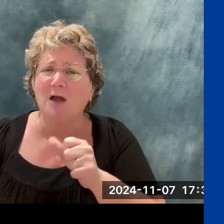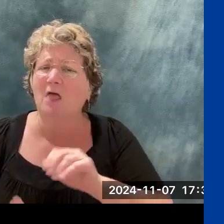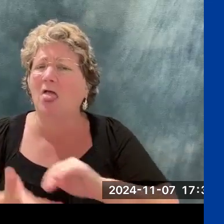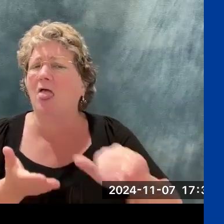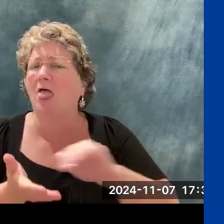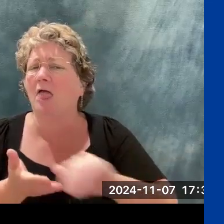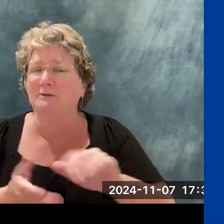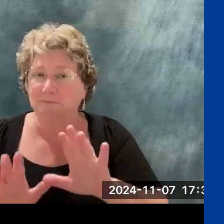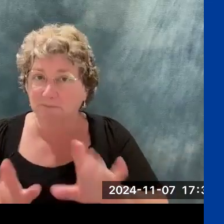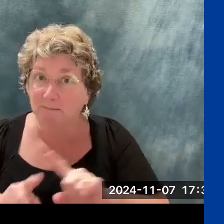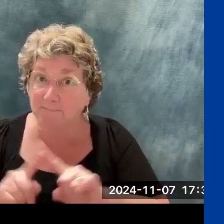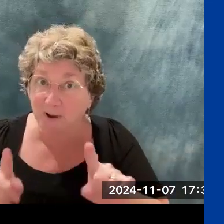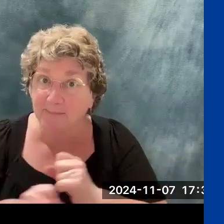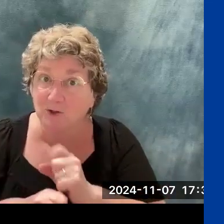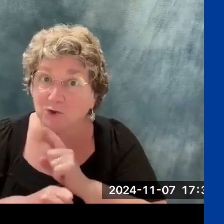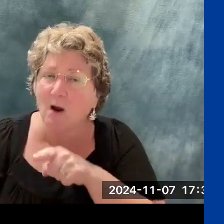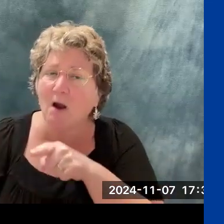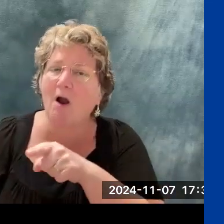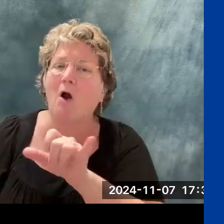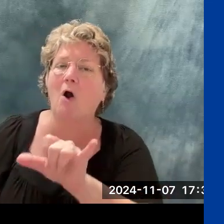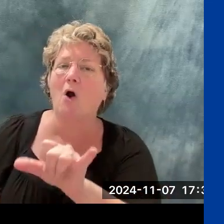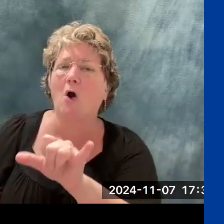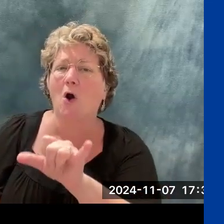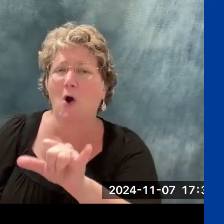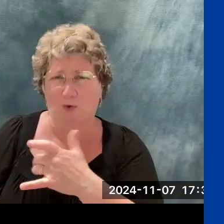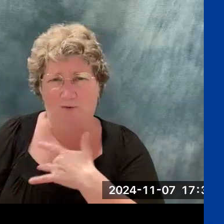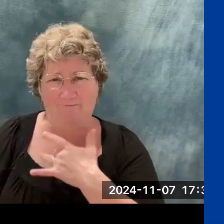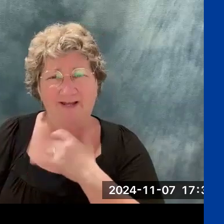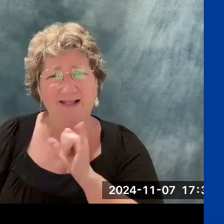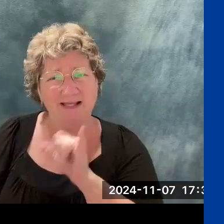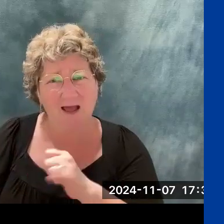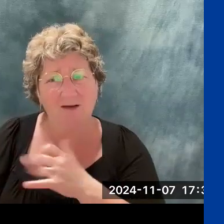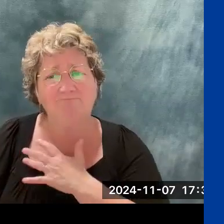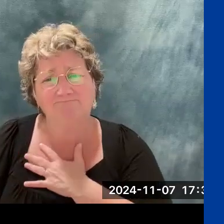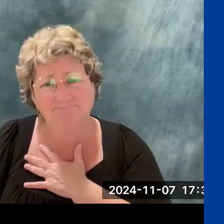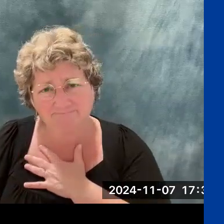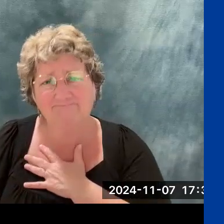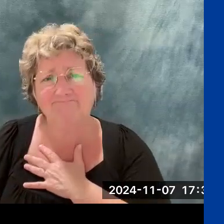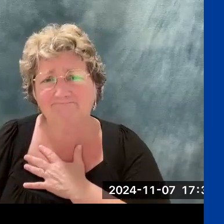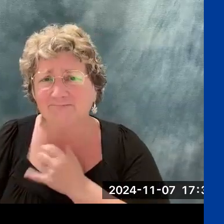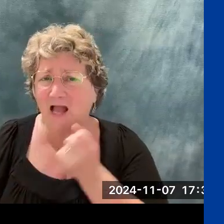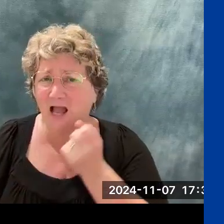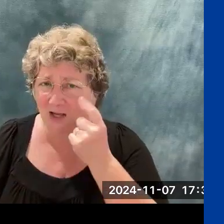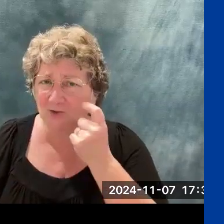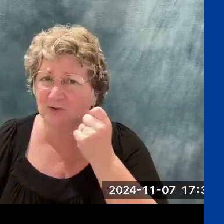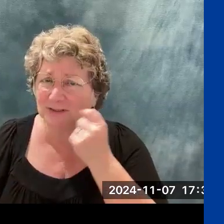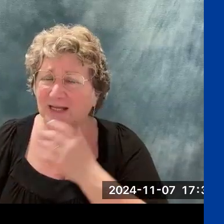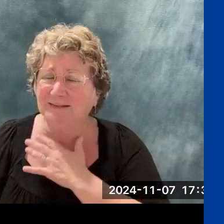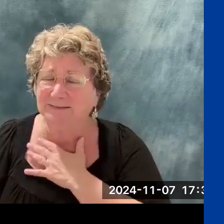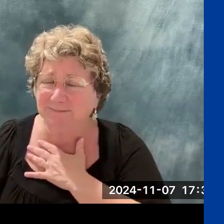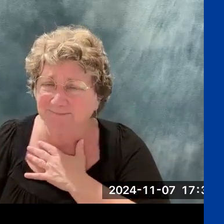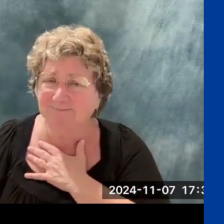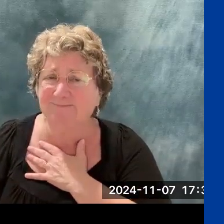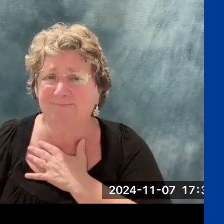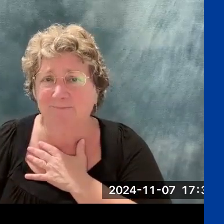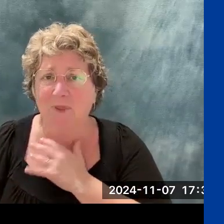Again, like I mentioned before, we don't want to be dismissive or say things like, oh, other people have it harder. You're being dramatic.